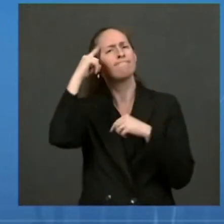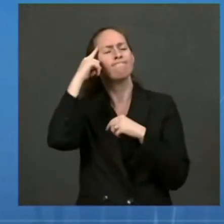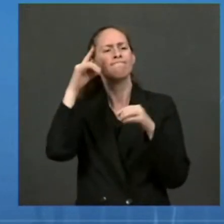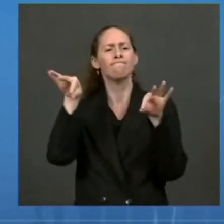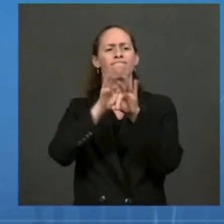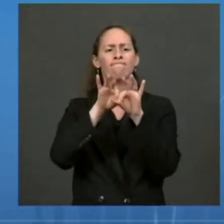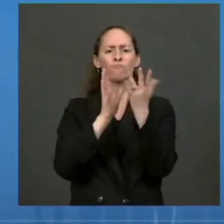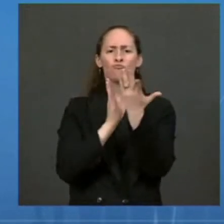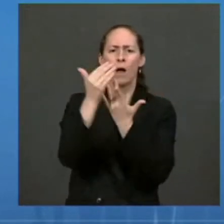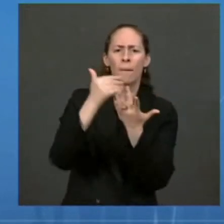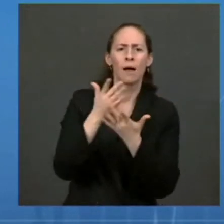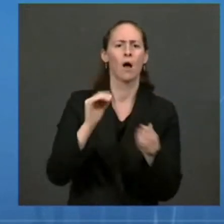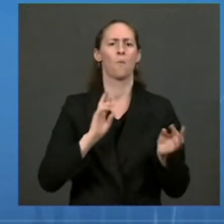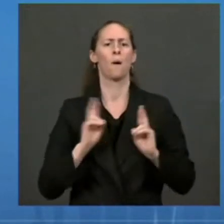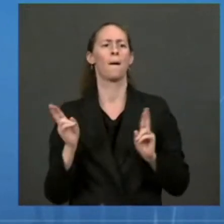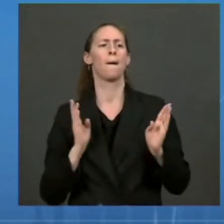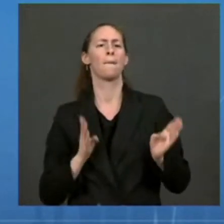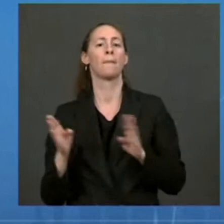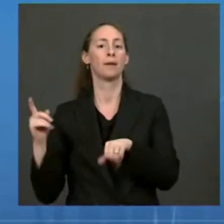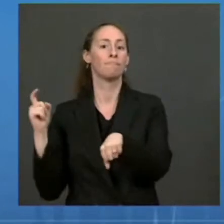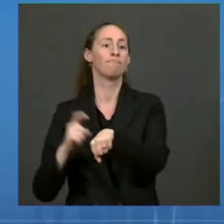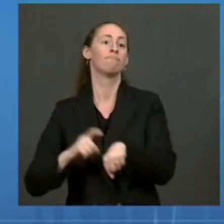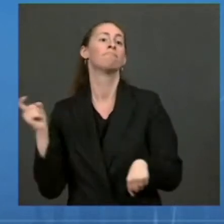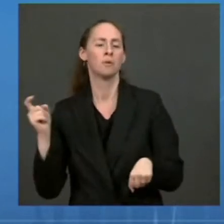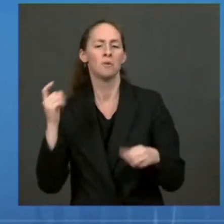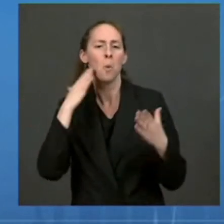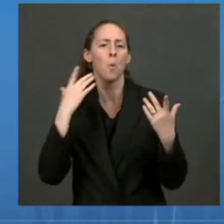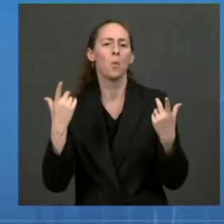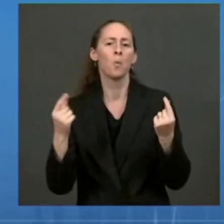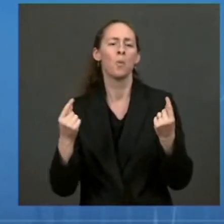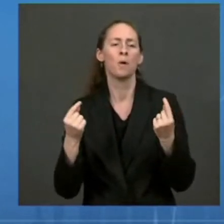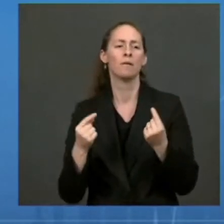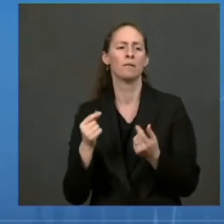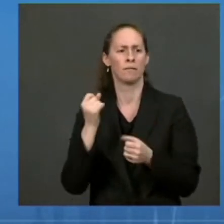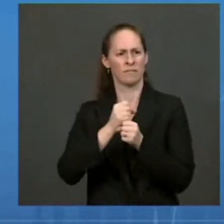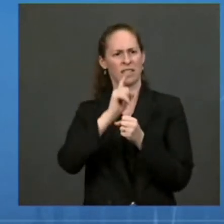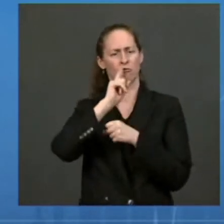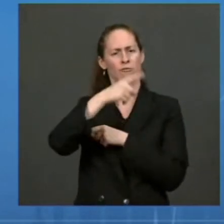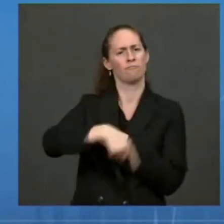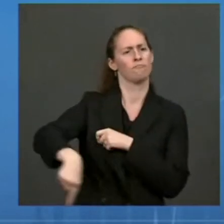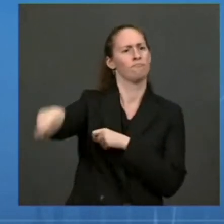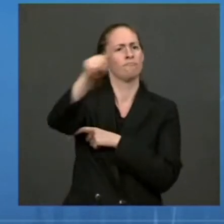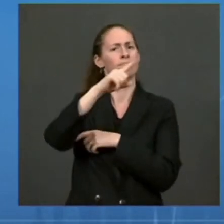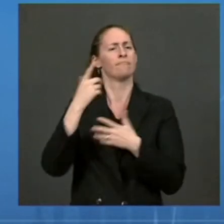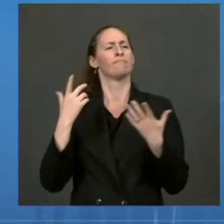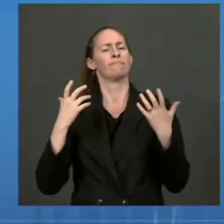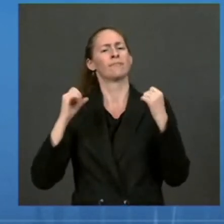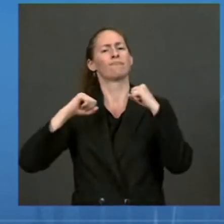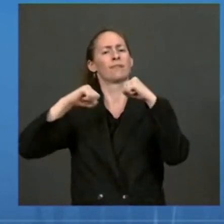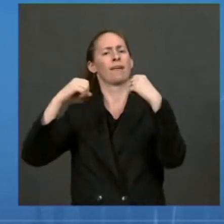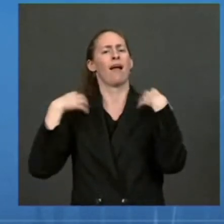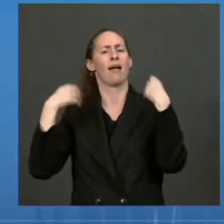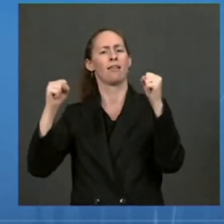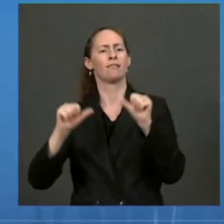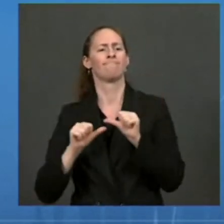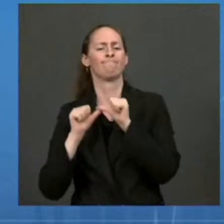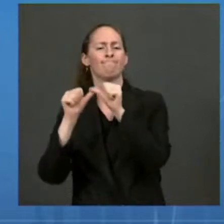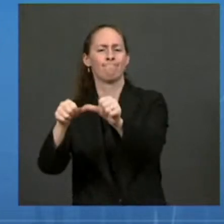AUGUST AND WHAT WE CONTINUE TO DO HAS PRIORITIZED TRANSPARENCY AND PREPARATION, WHICH IS OUR